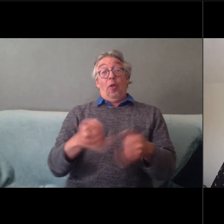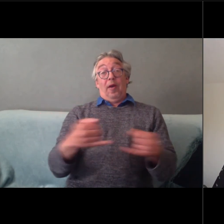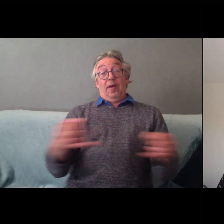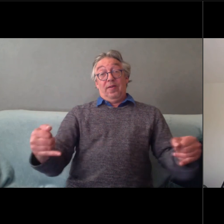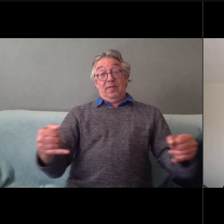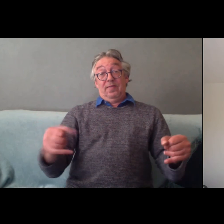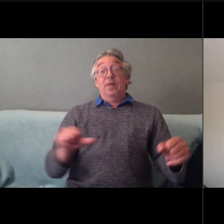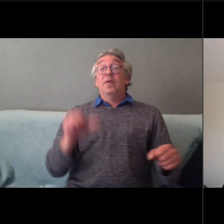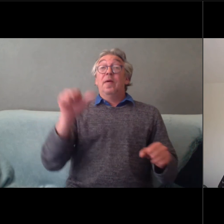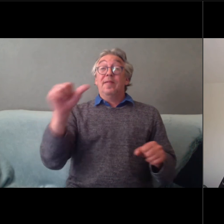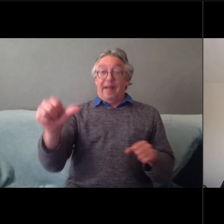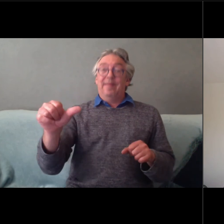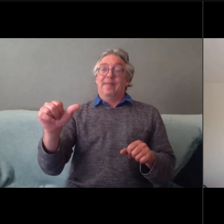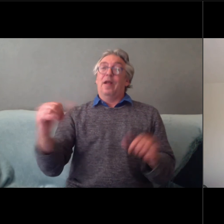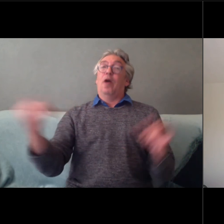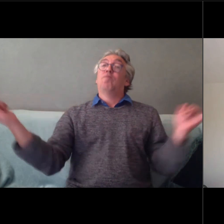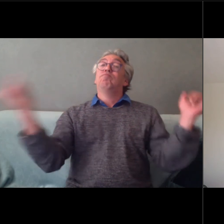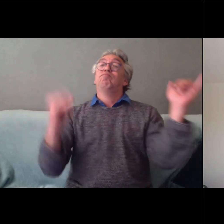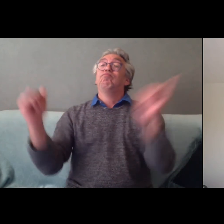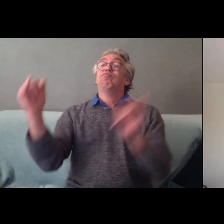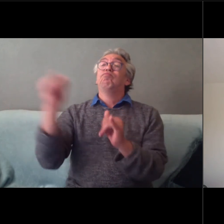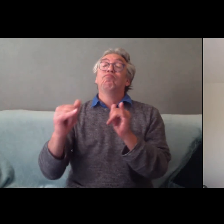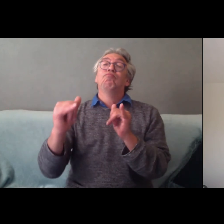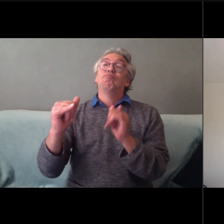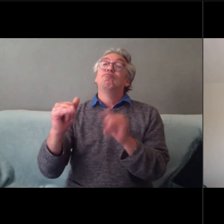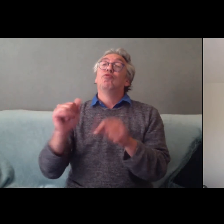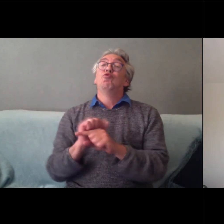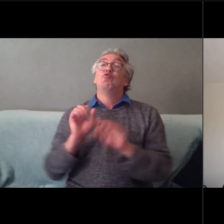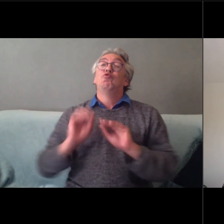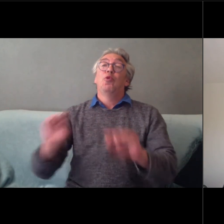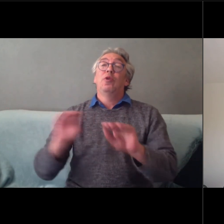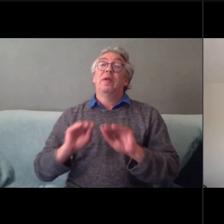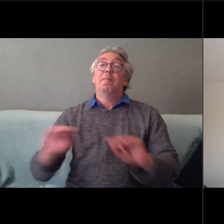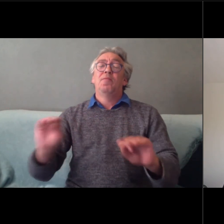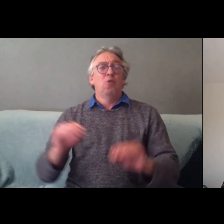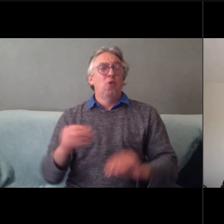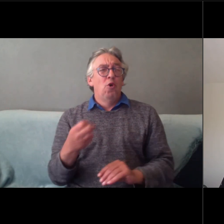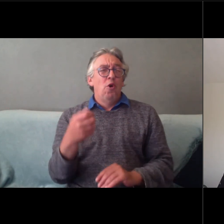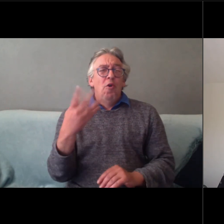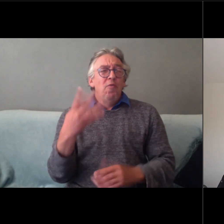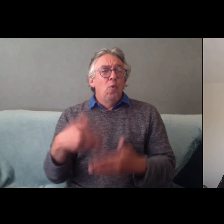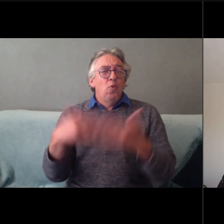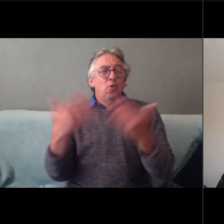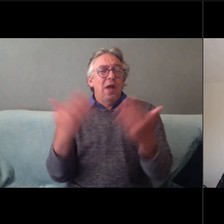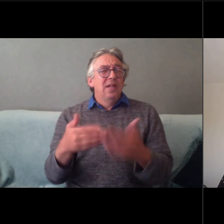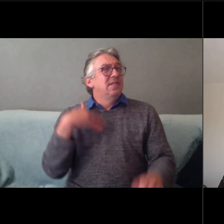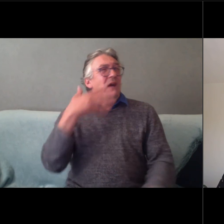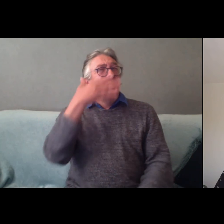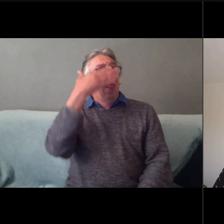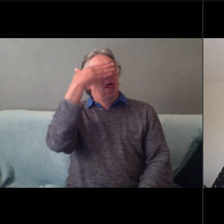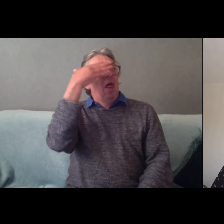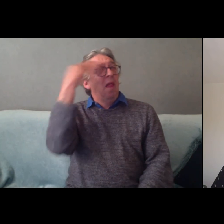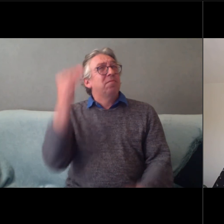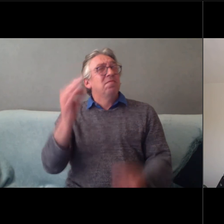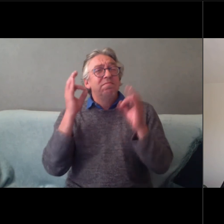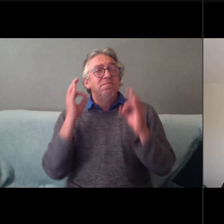that will last couple of days, I can't tell you the exact dates.